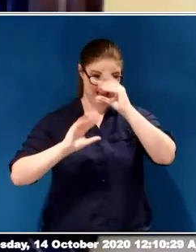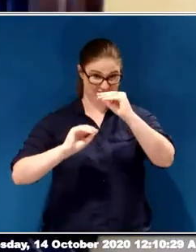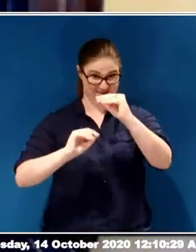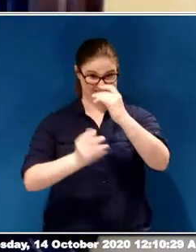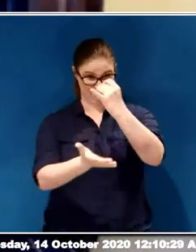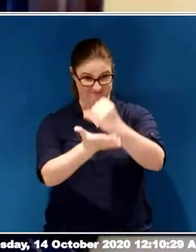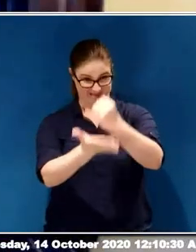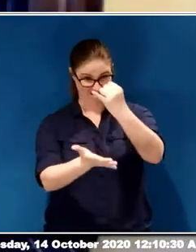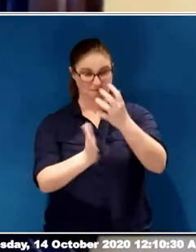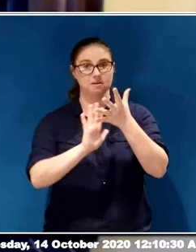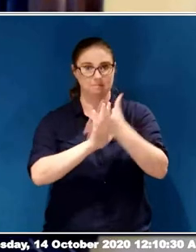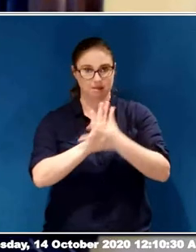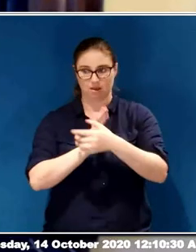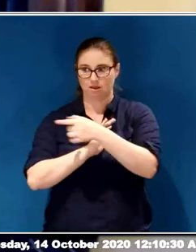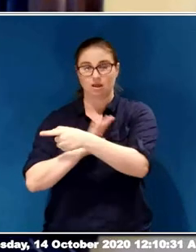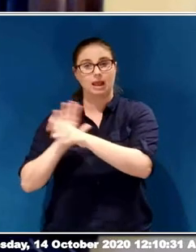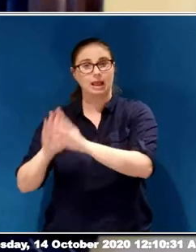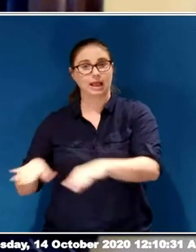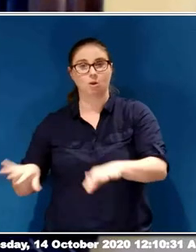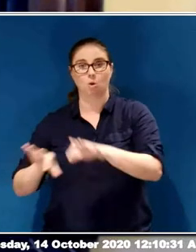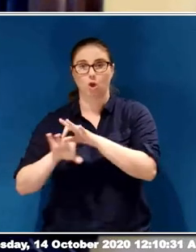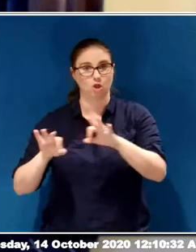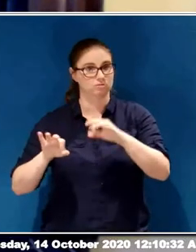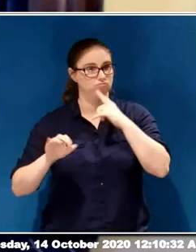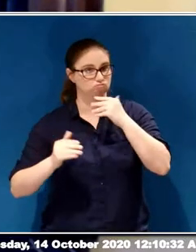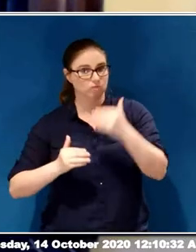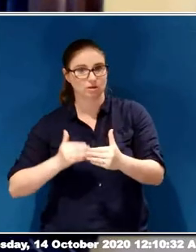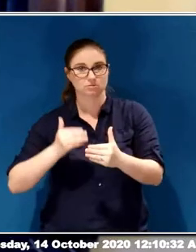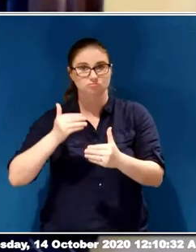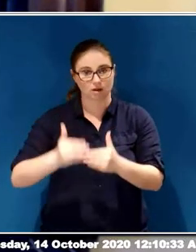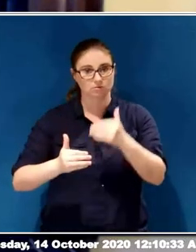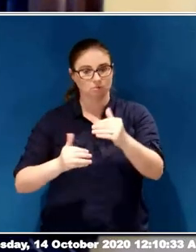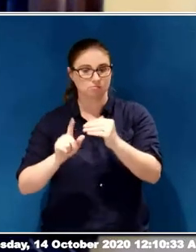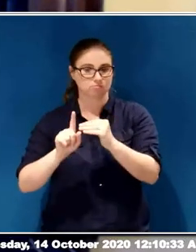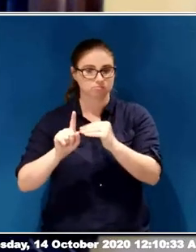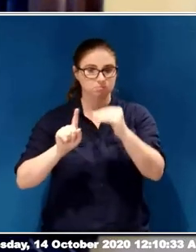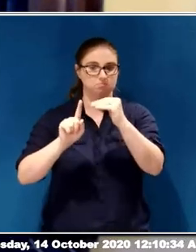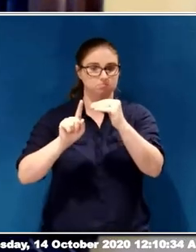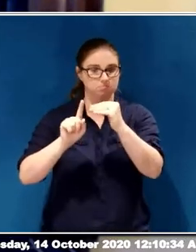means that they haven't been provided with an education that's sufficiently